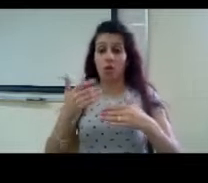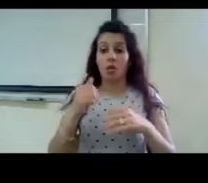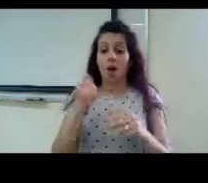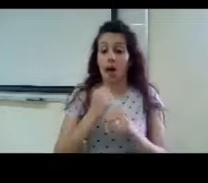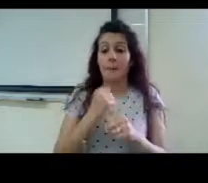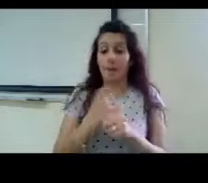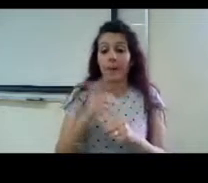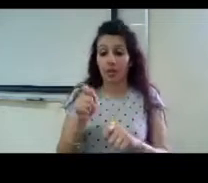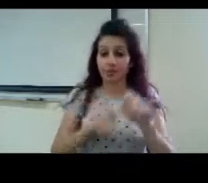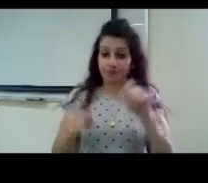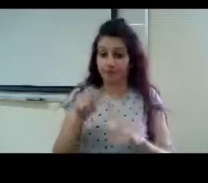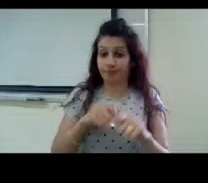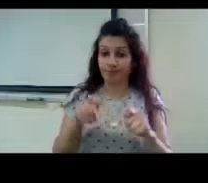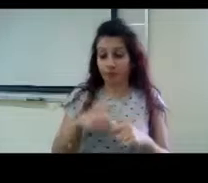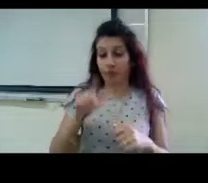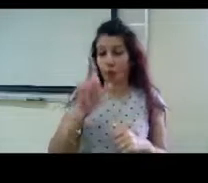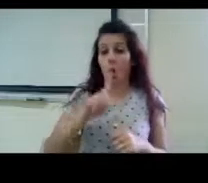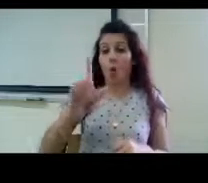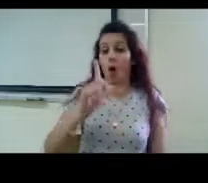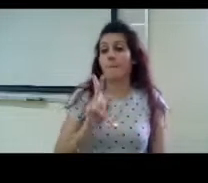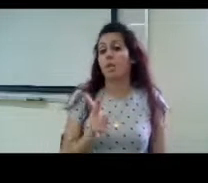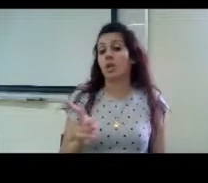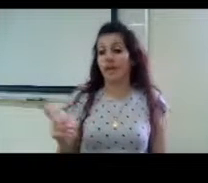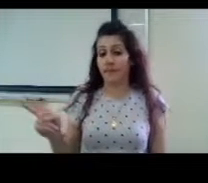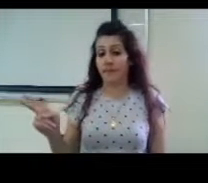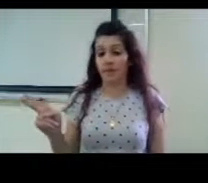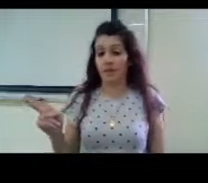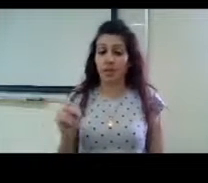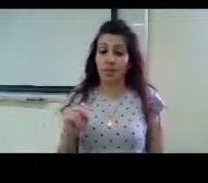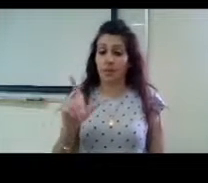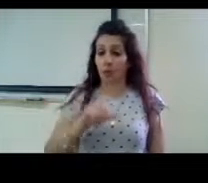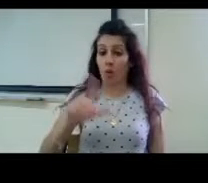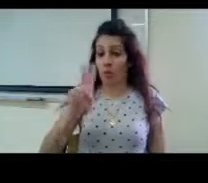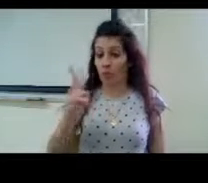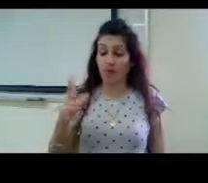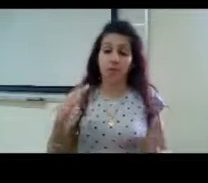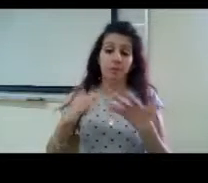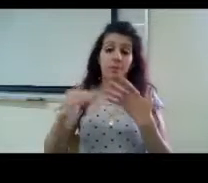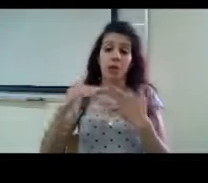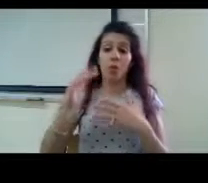that not all of us have high levels of digital literacy and so setting up these